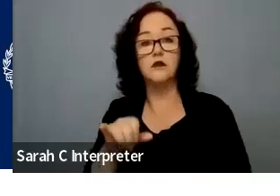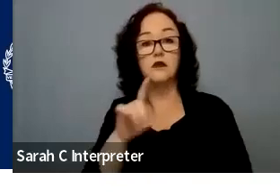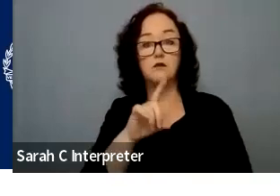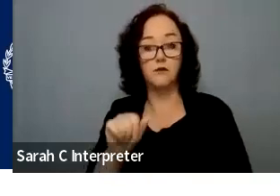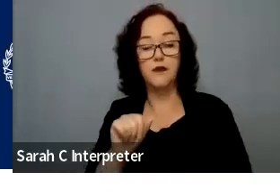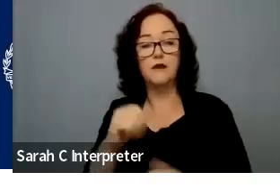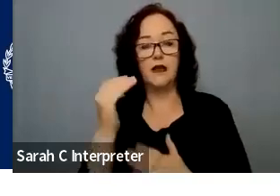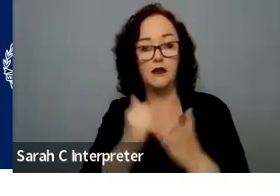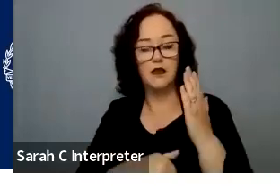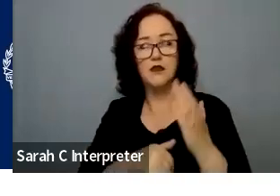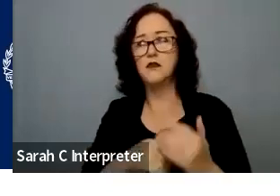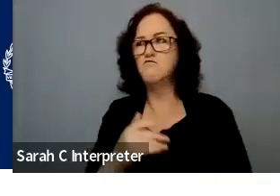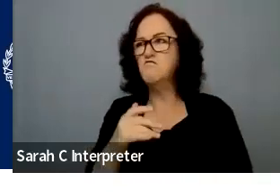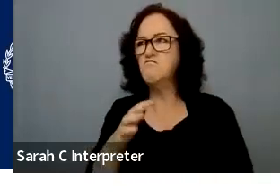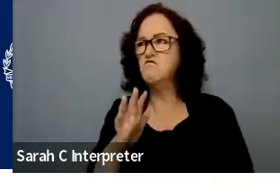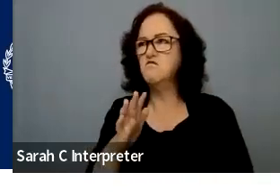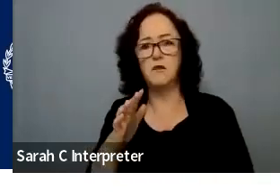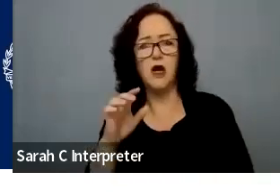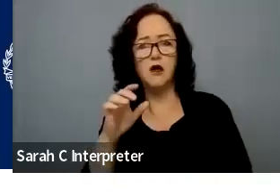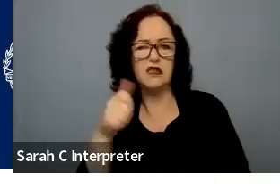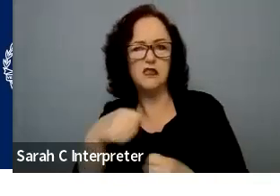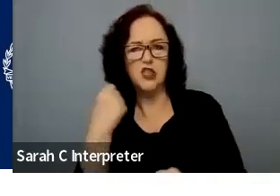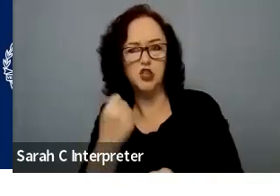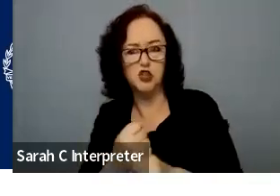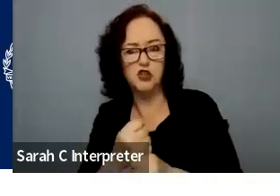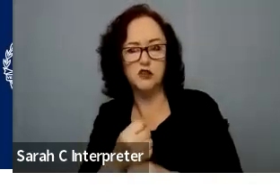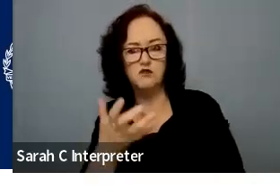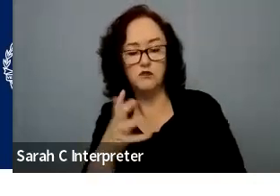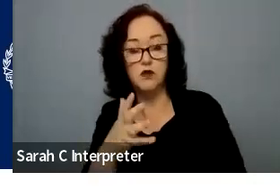about a decade, and they have been incorporated into live simulations.